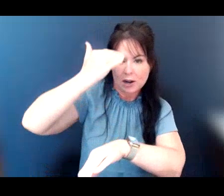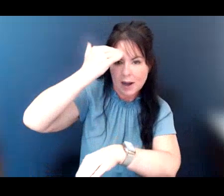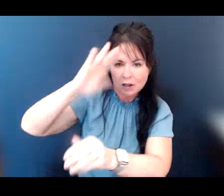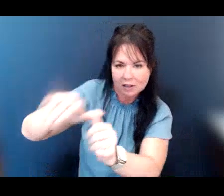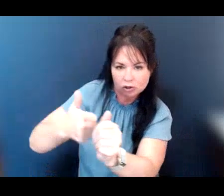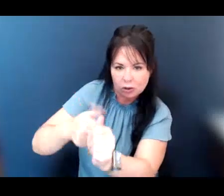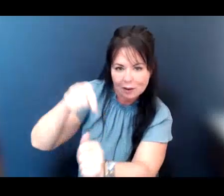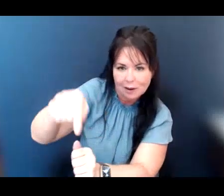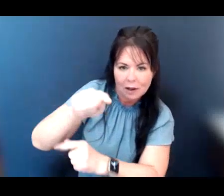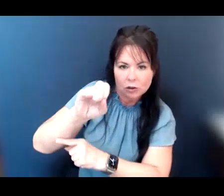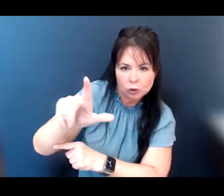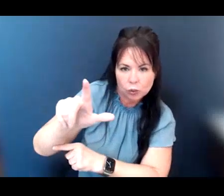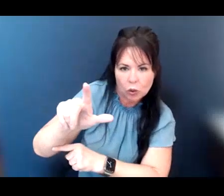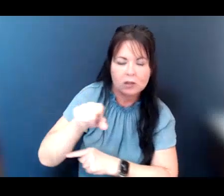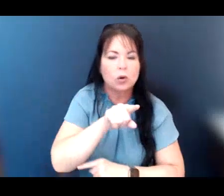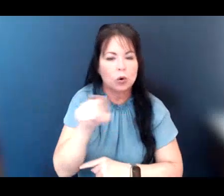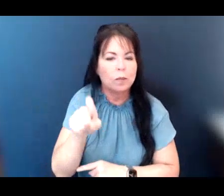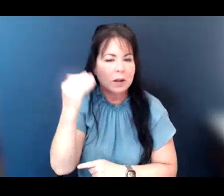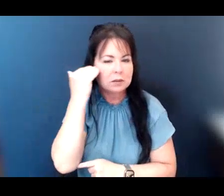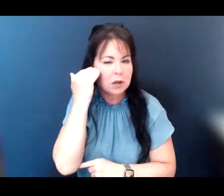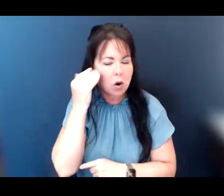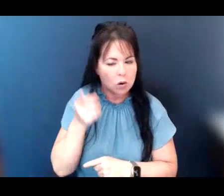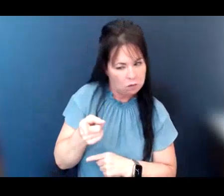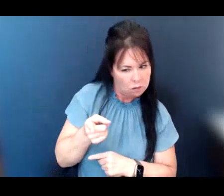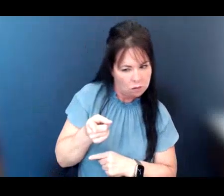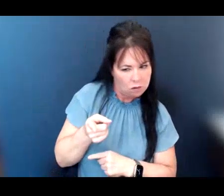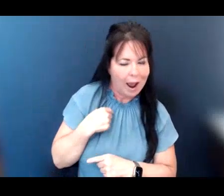So you might have to do some verification of the information that you pull from that tool.